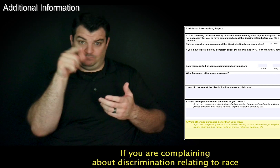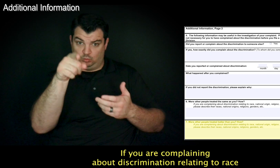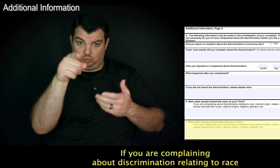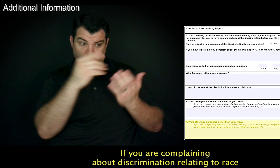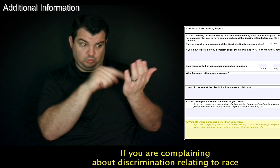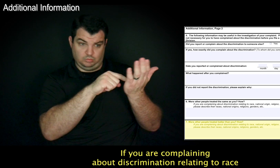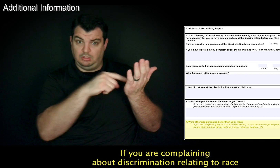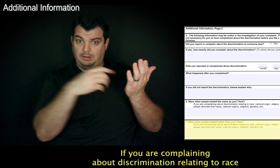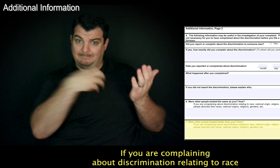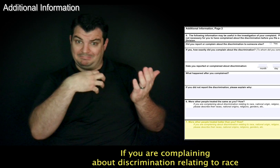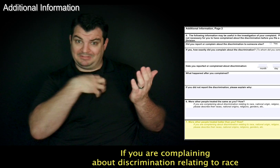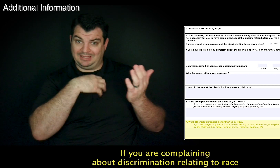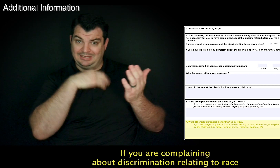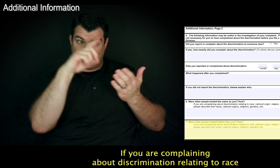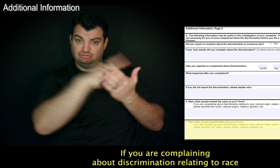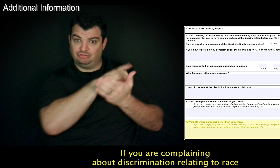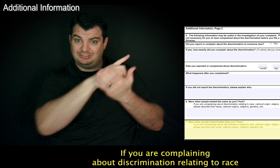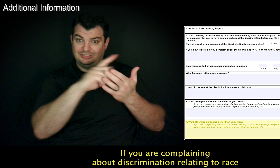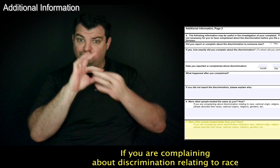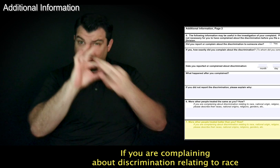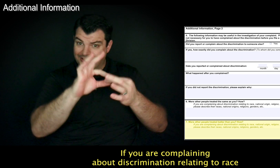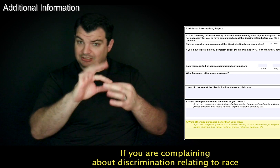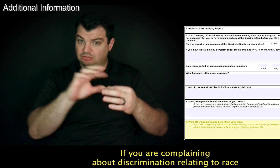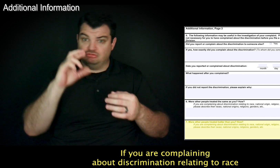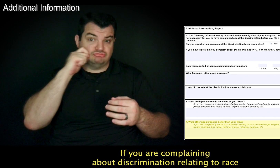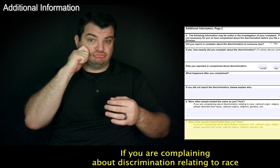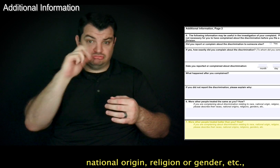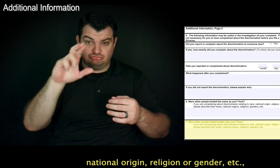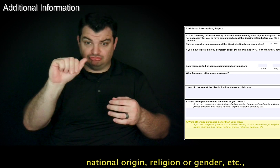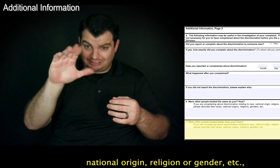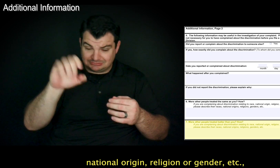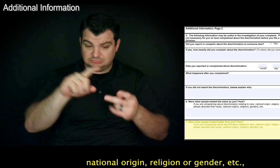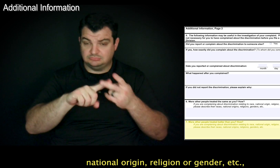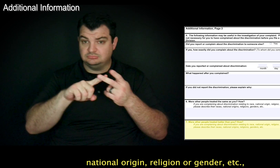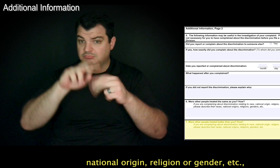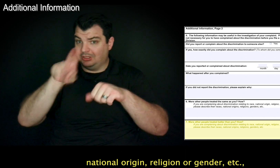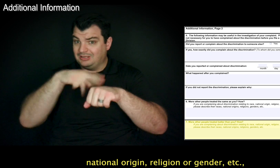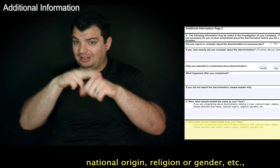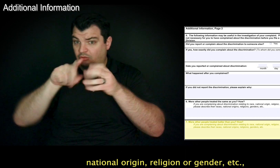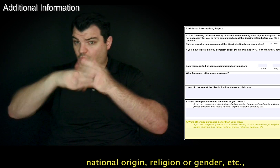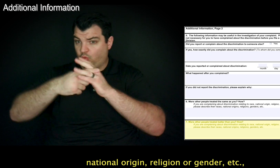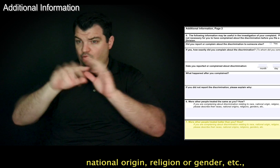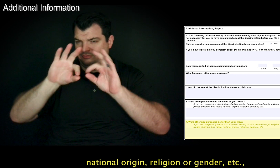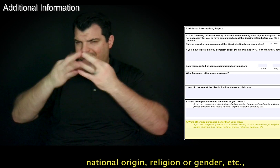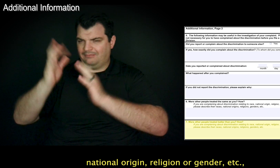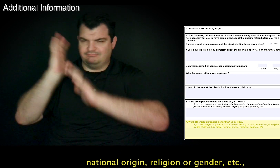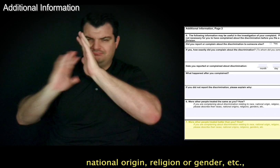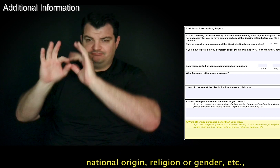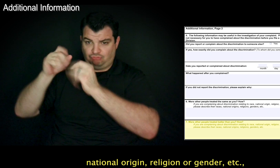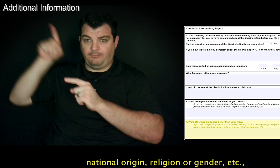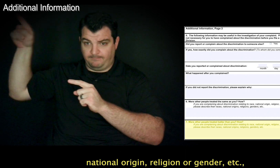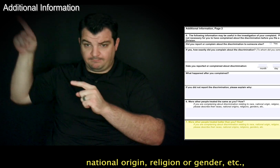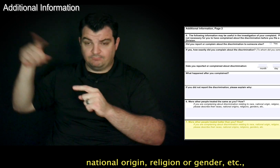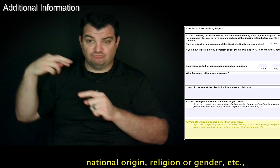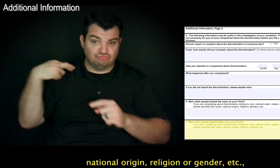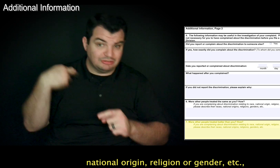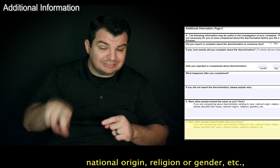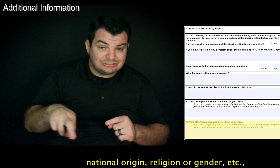If you are complaining about discrimination relating to race national origin, religion or gender, etc.,